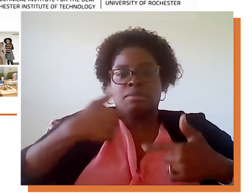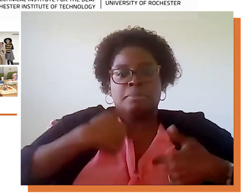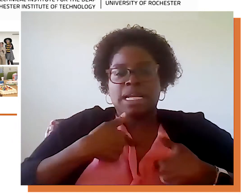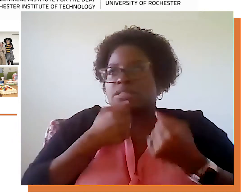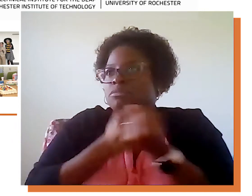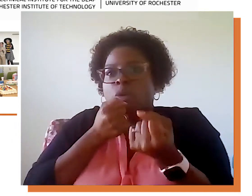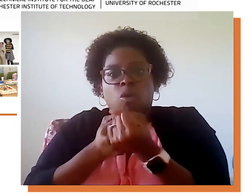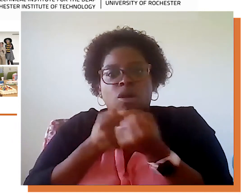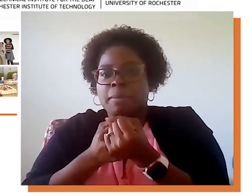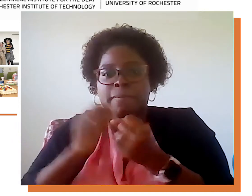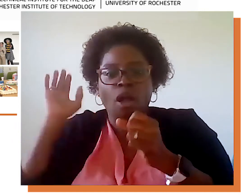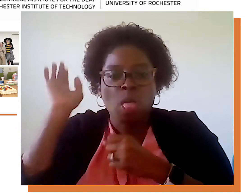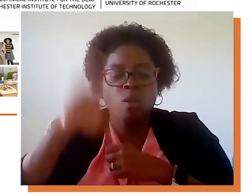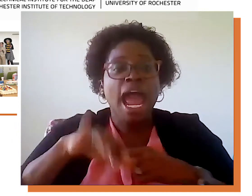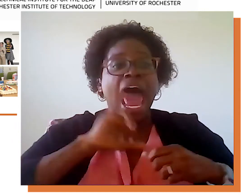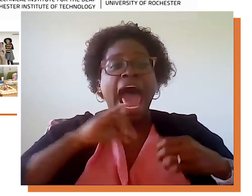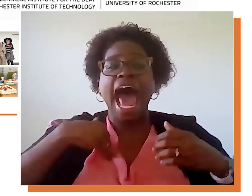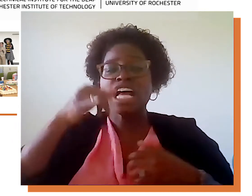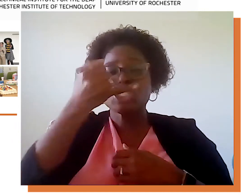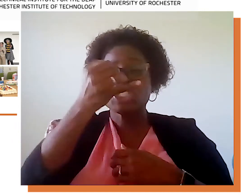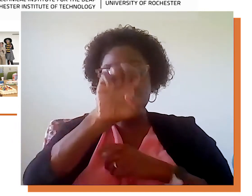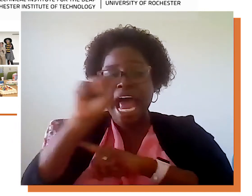know that Joseph Hill and I are very good friends.